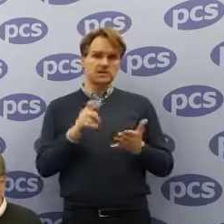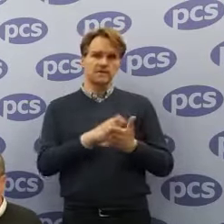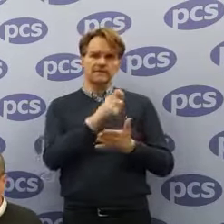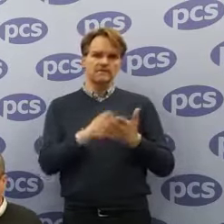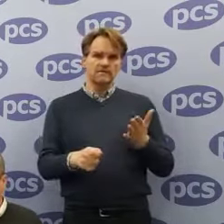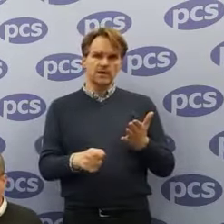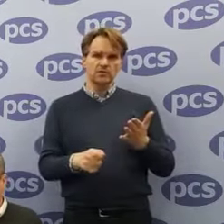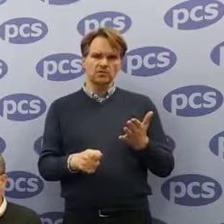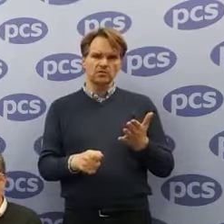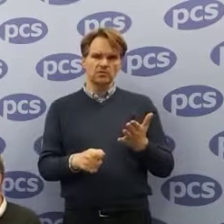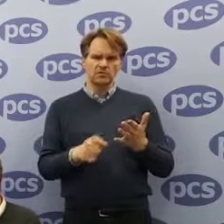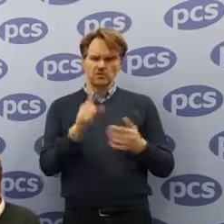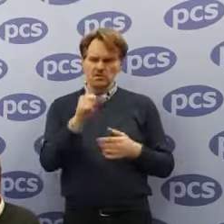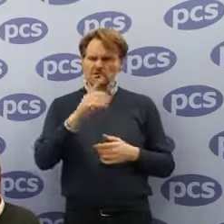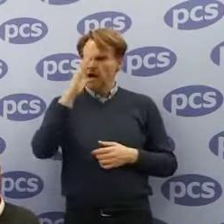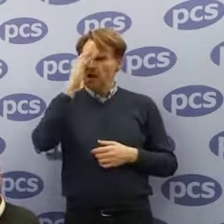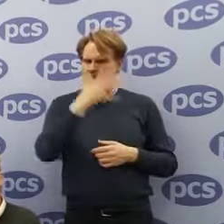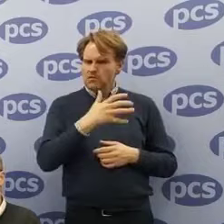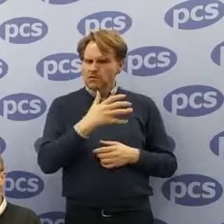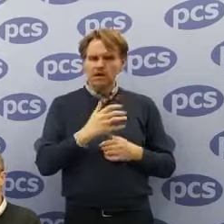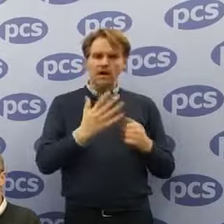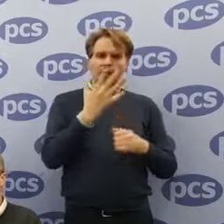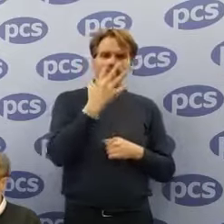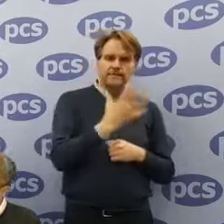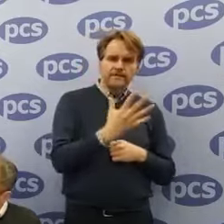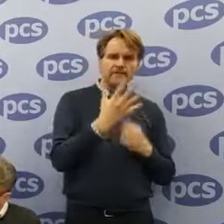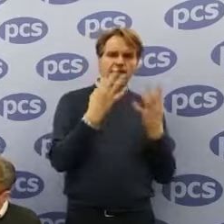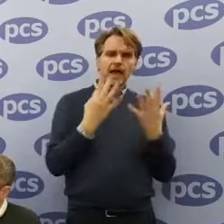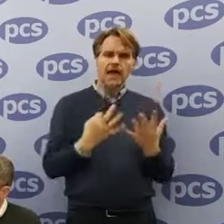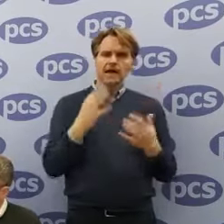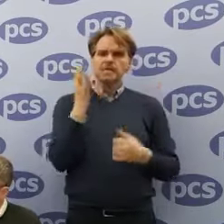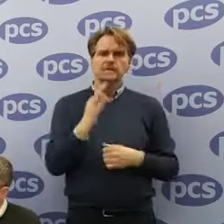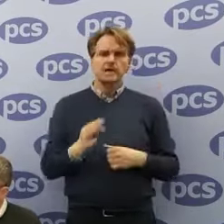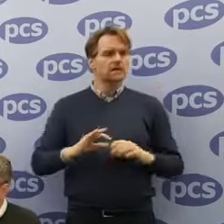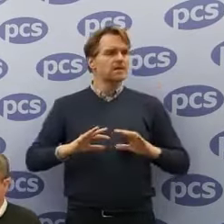when 58% of people don't vote. Now I think there's a variety of reasons I